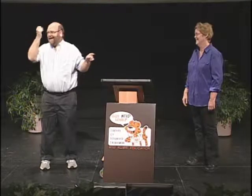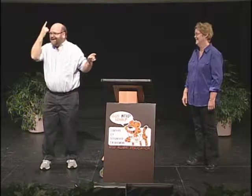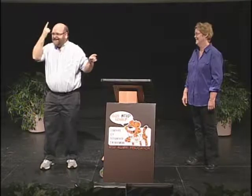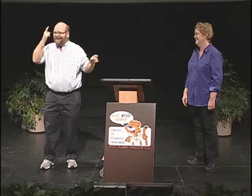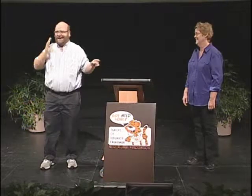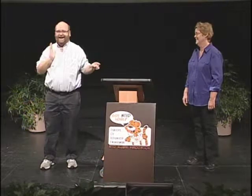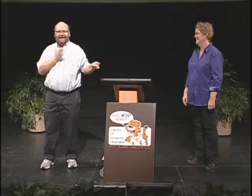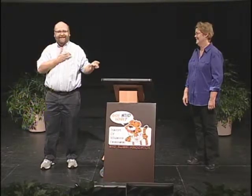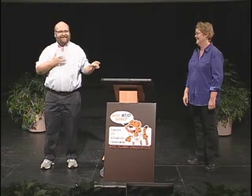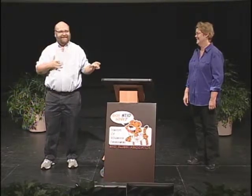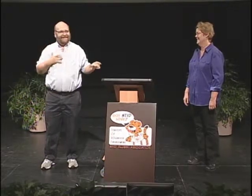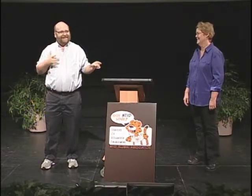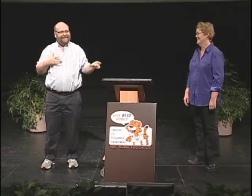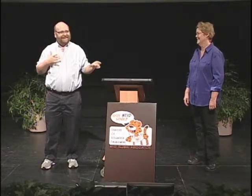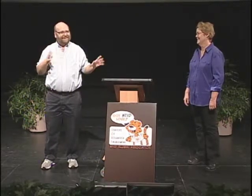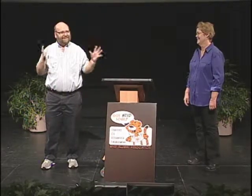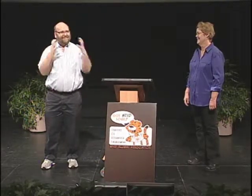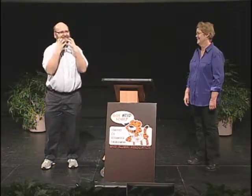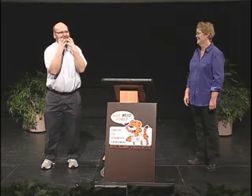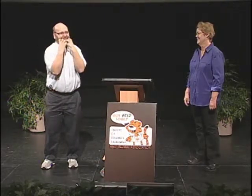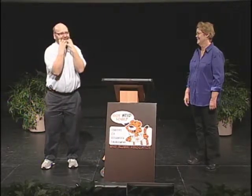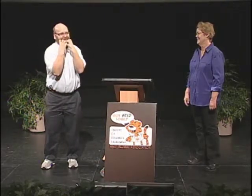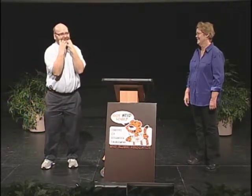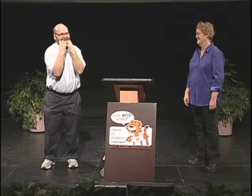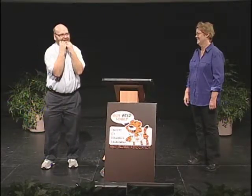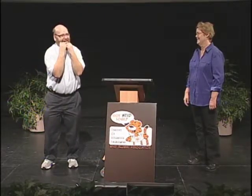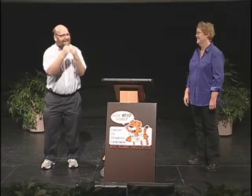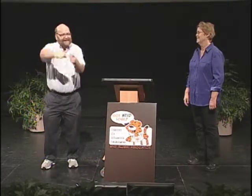our institute's president is because he is an alum